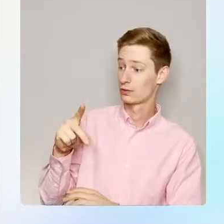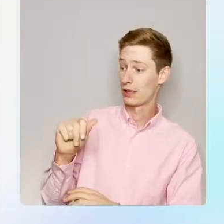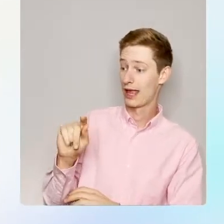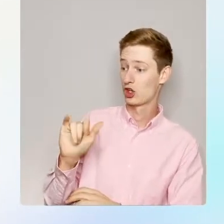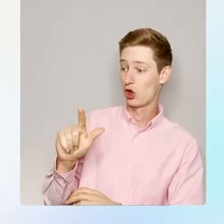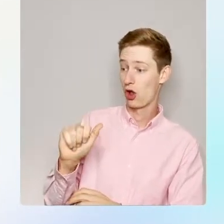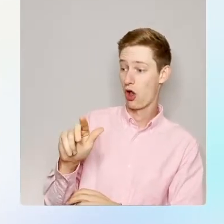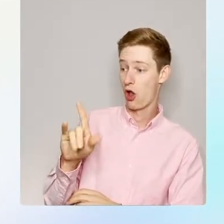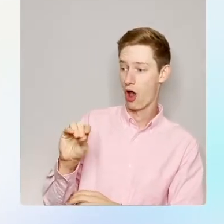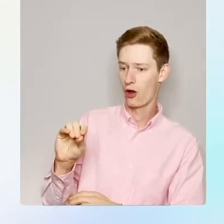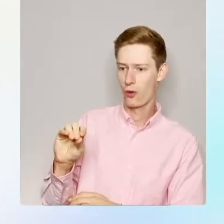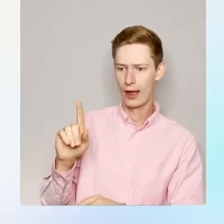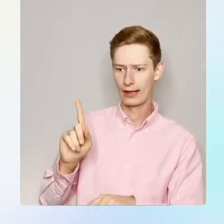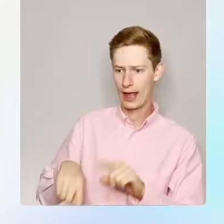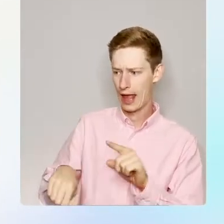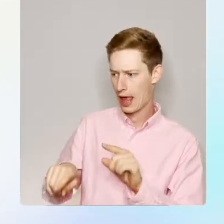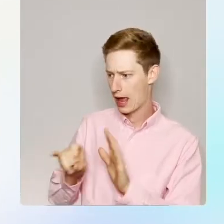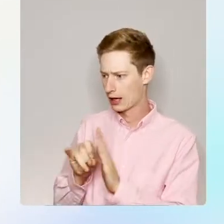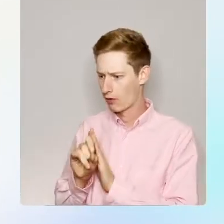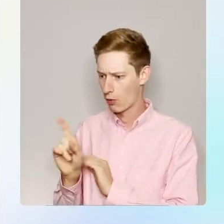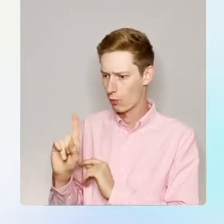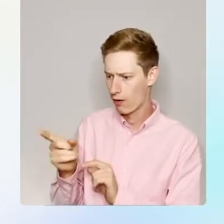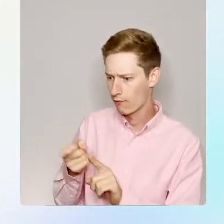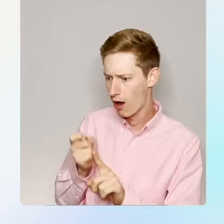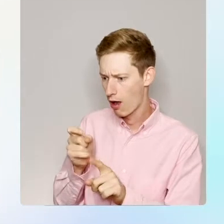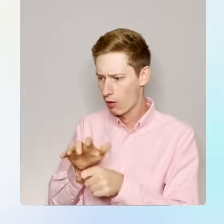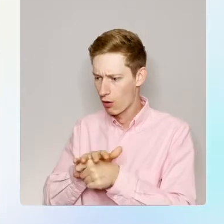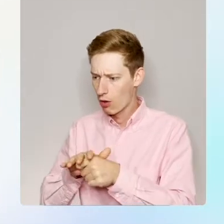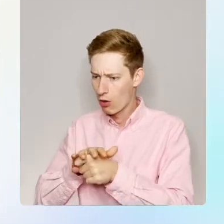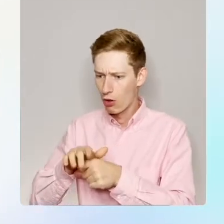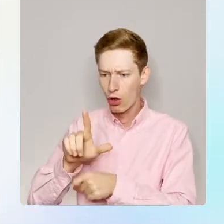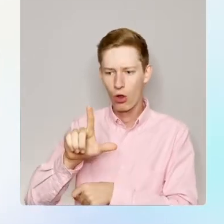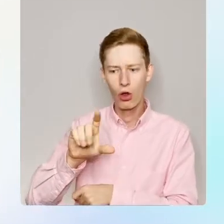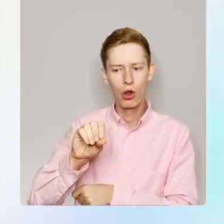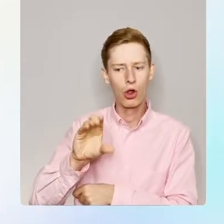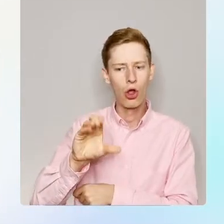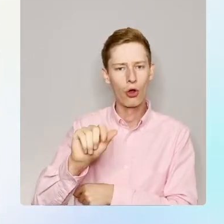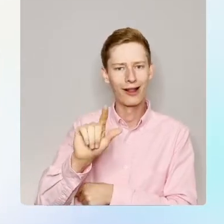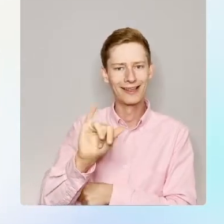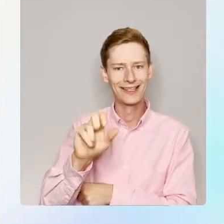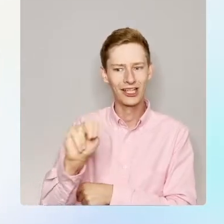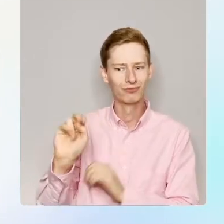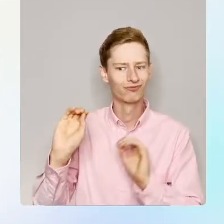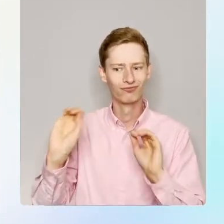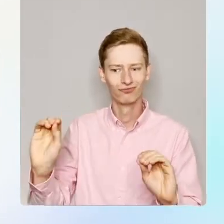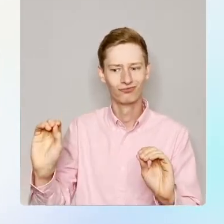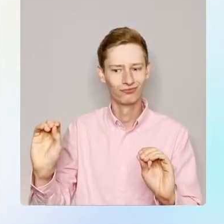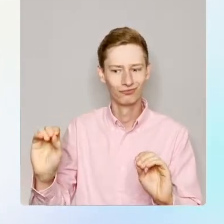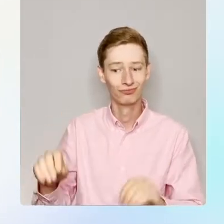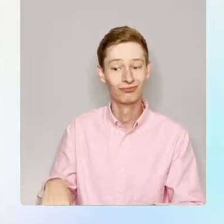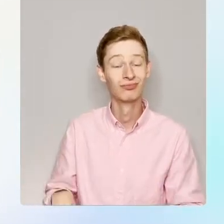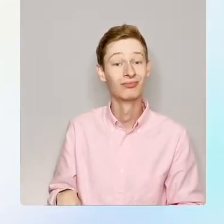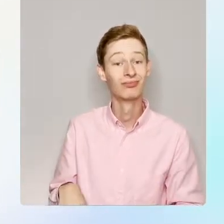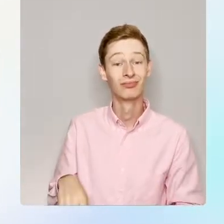is relatively poor, preventing us from accurately judging the location of each source in 3D space.